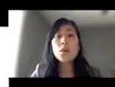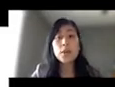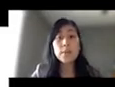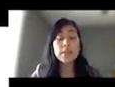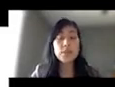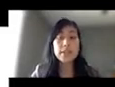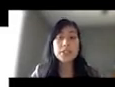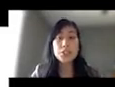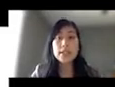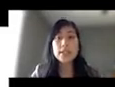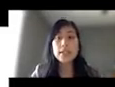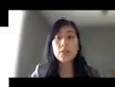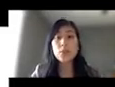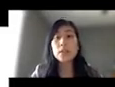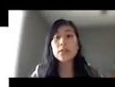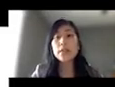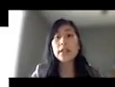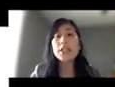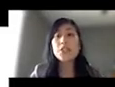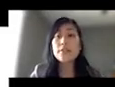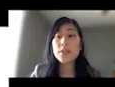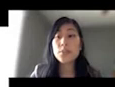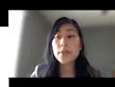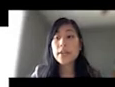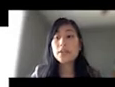Workplace related stress and heavy workload are key drivers of burnout,